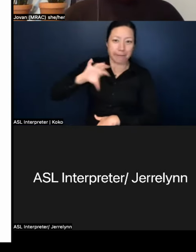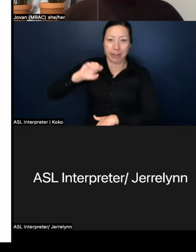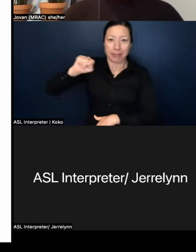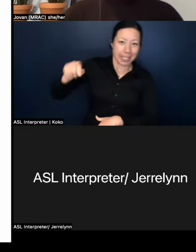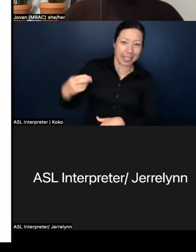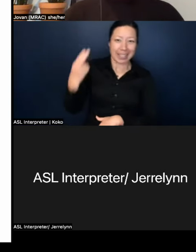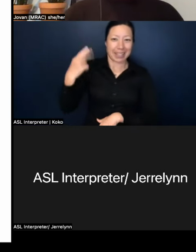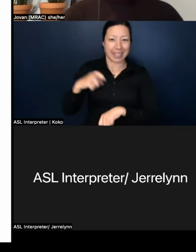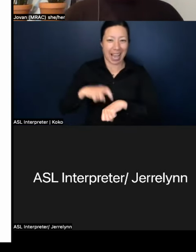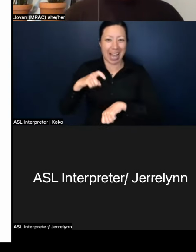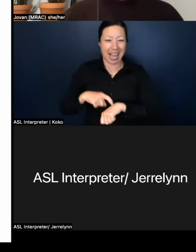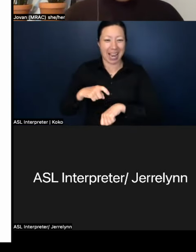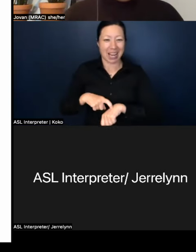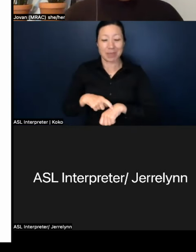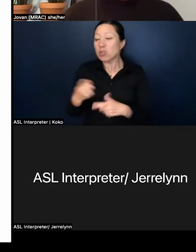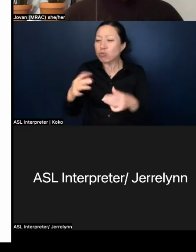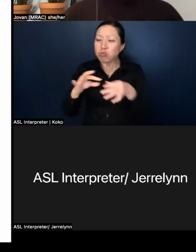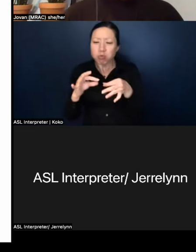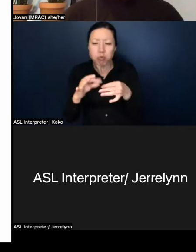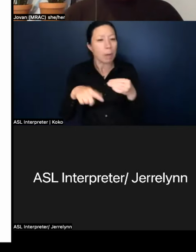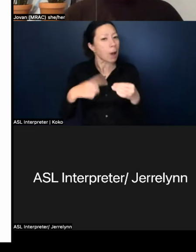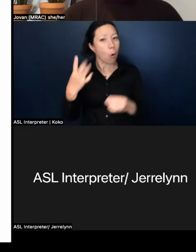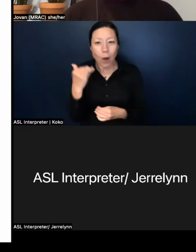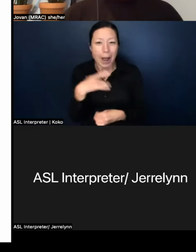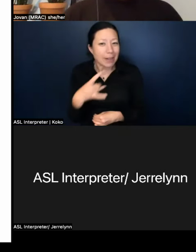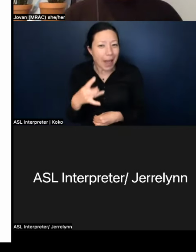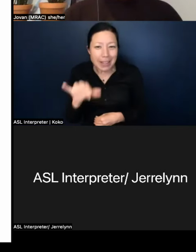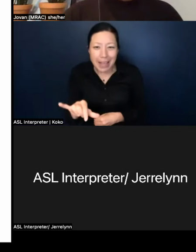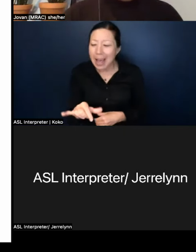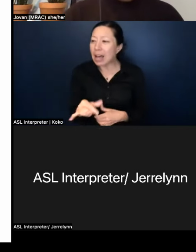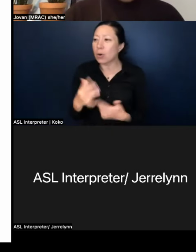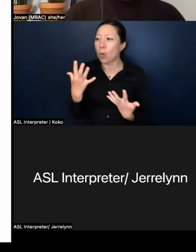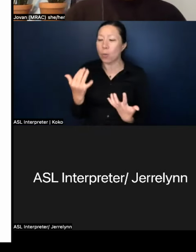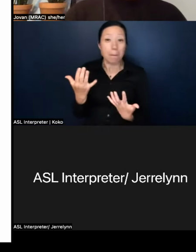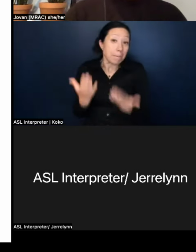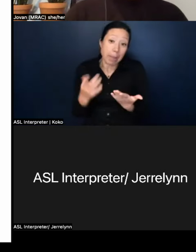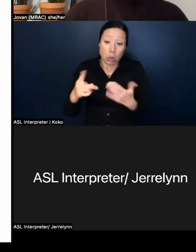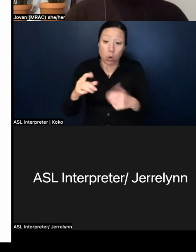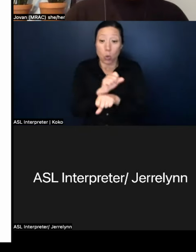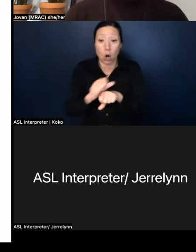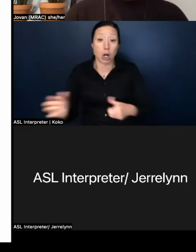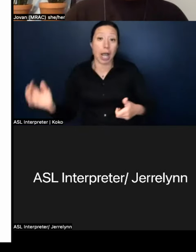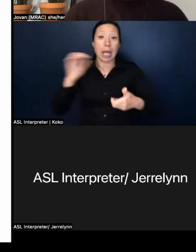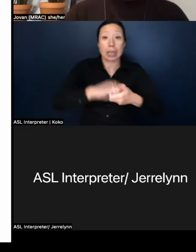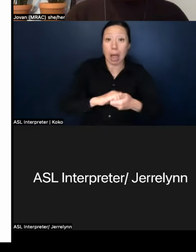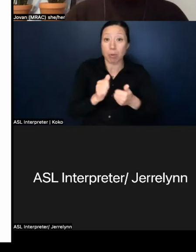Maybe you're working on a collaborative piece, or maybe you're in the middle of some research, you know, just let us know what you're working on.